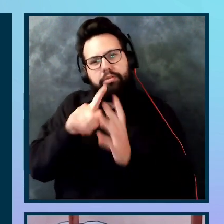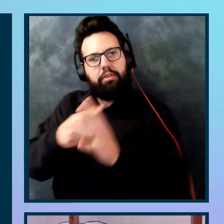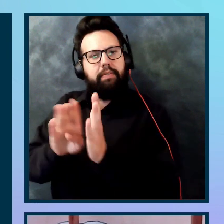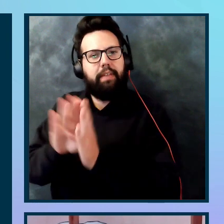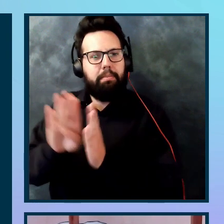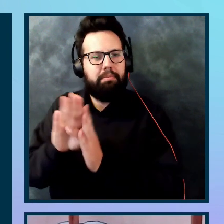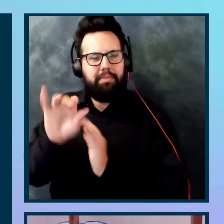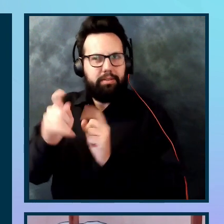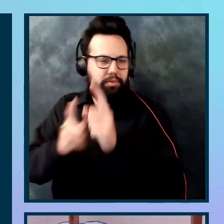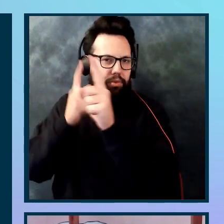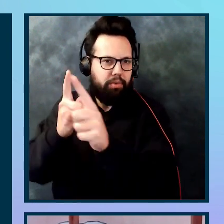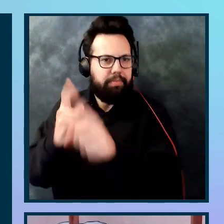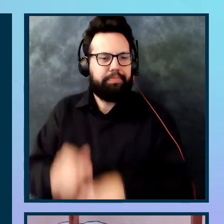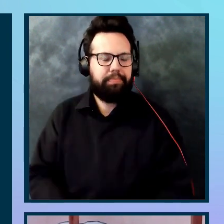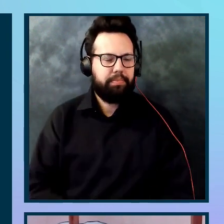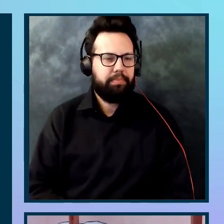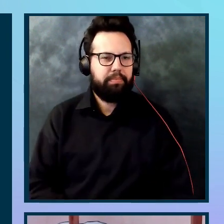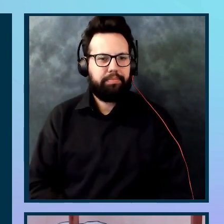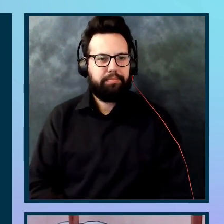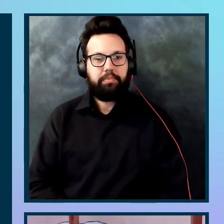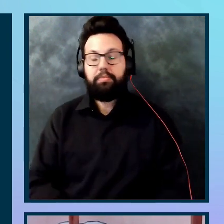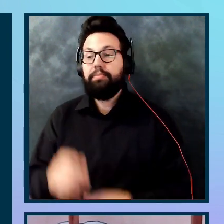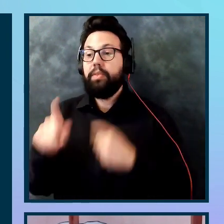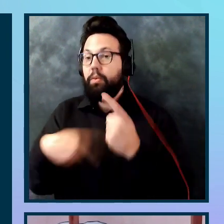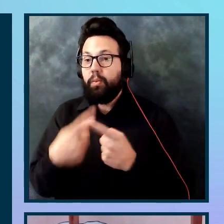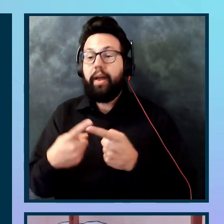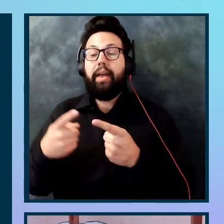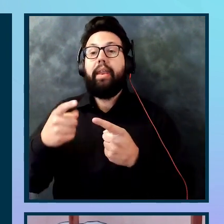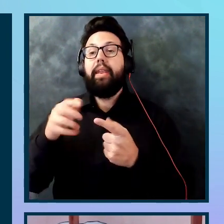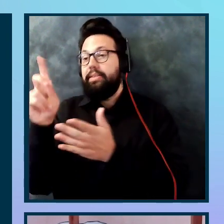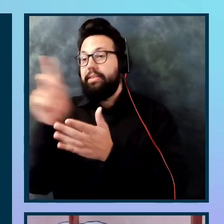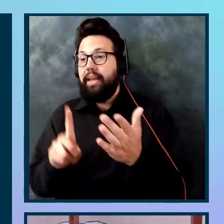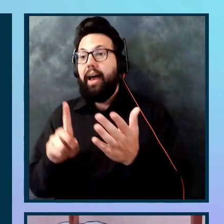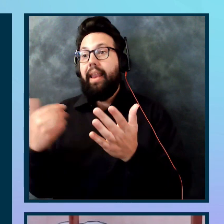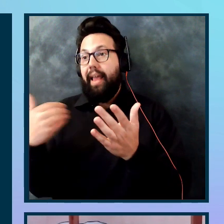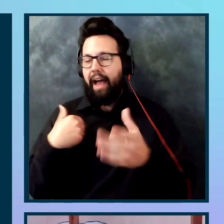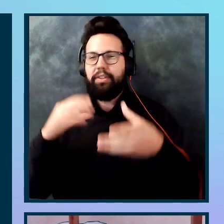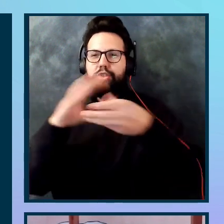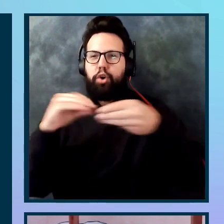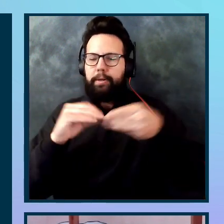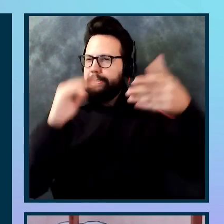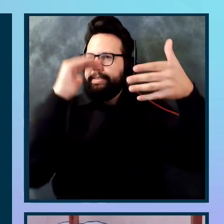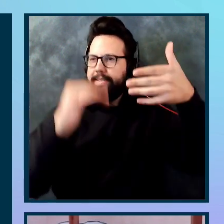and so once they have all these stories with acceptance criteria, they then hand it off to the rest of the development team,